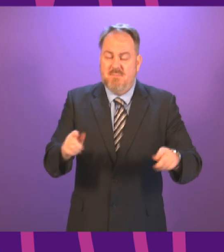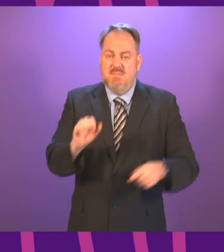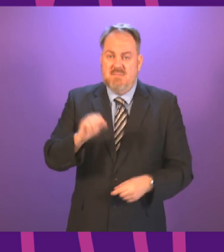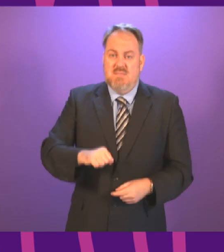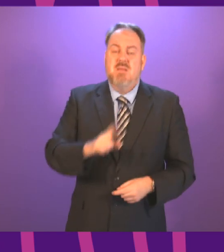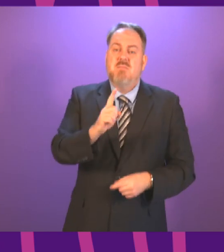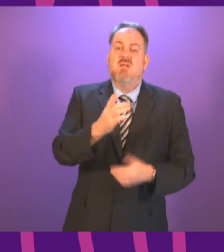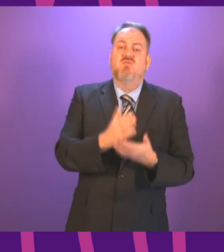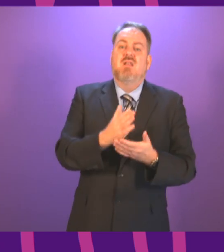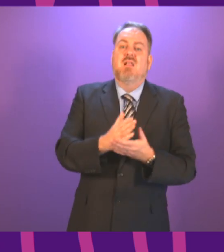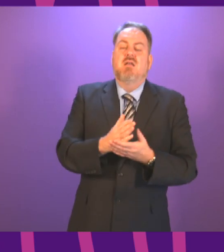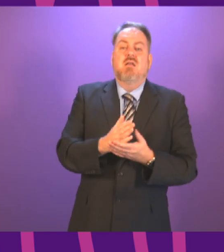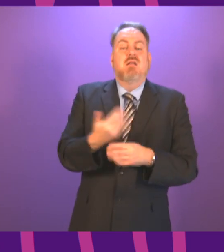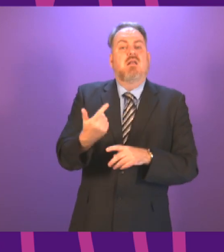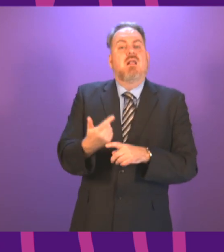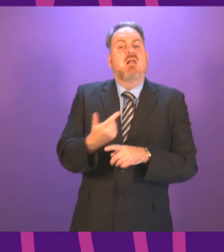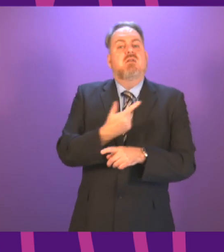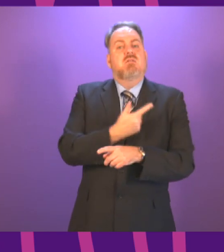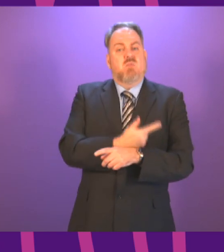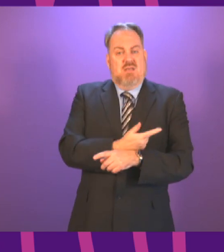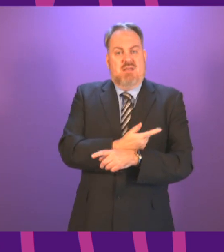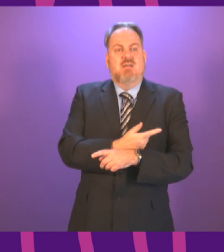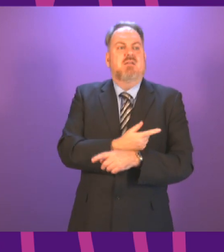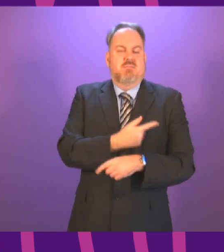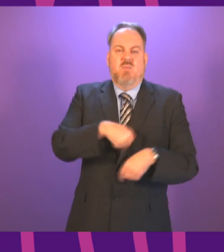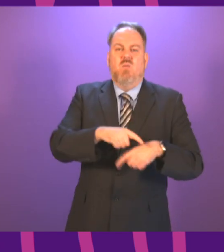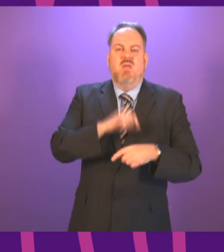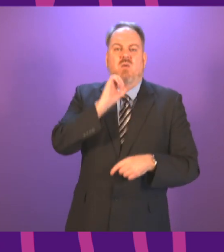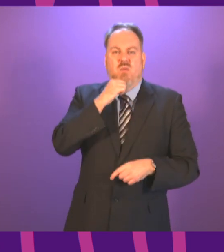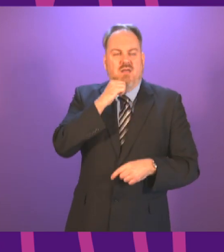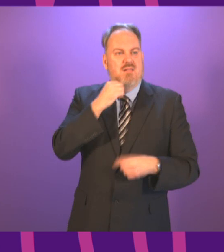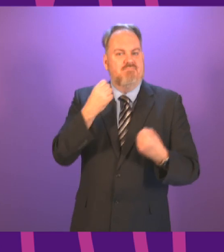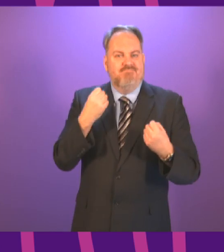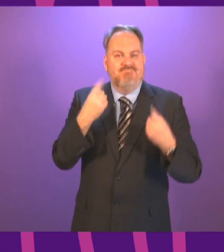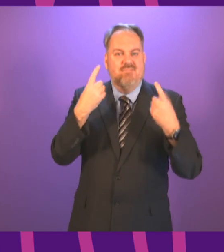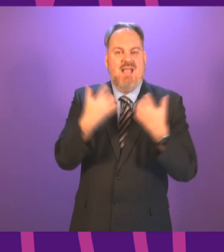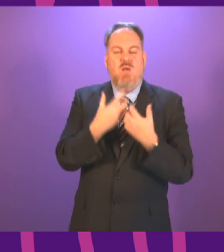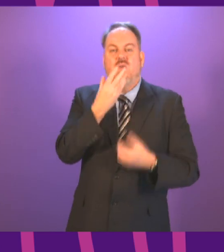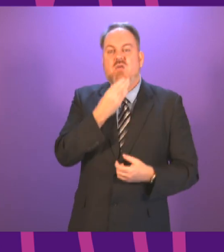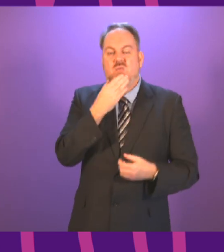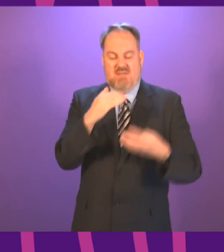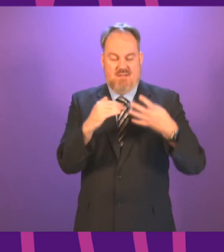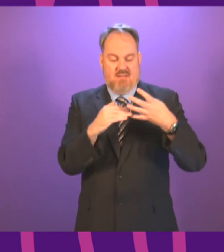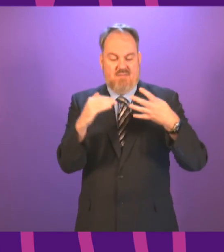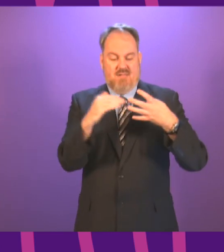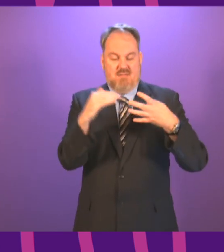As I set out last week—we will all get more used to the application of levels and the